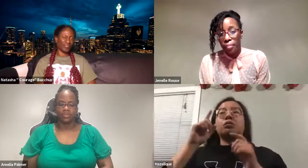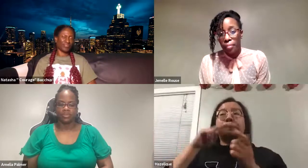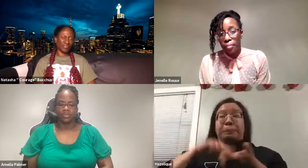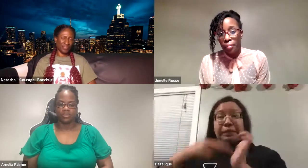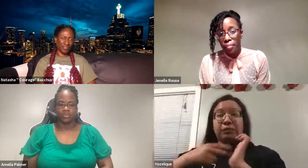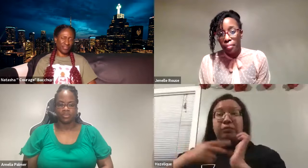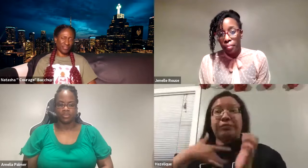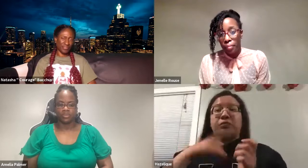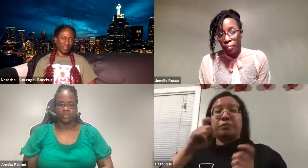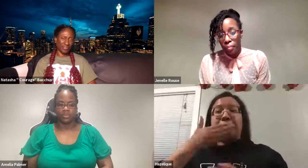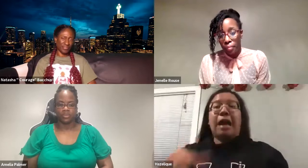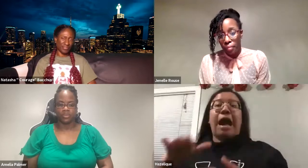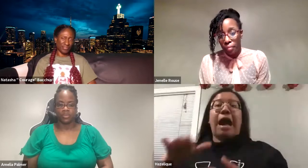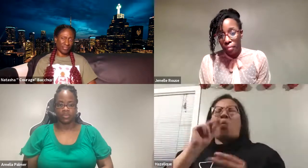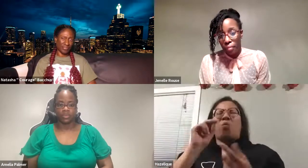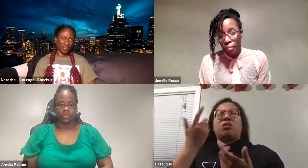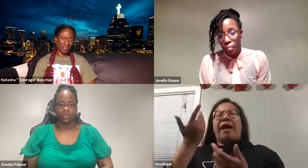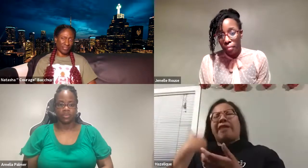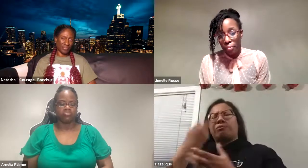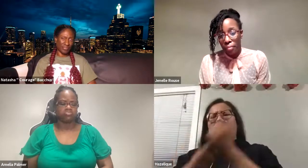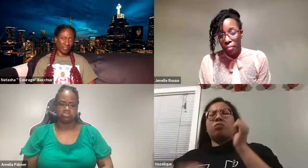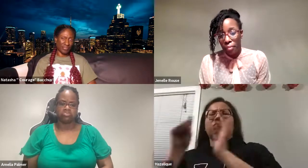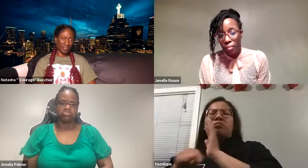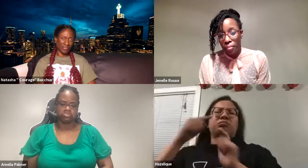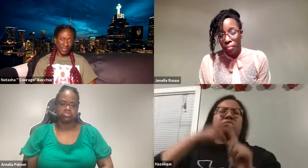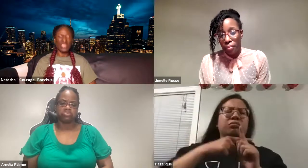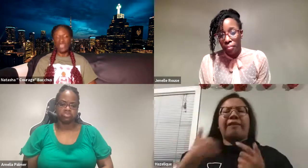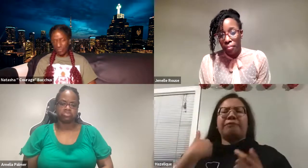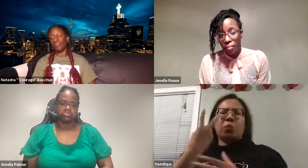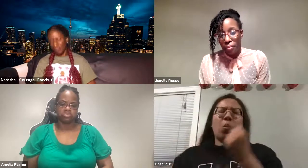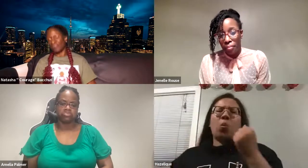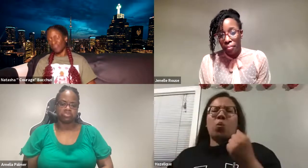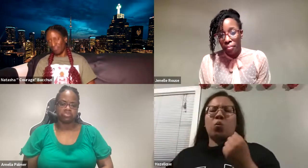can communicate using oneida sign language but you know it's not a bad thing. i mean there are pros